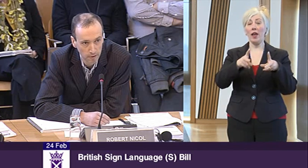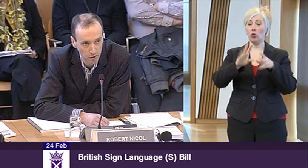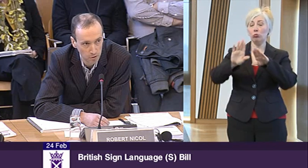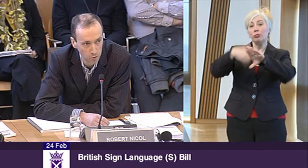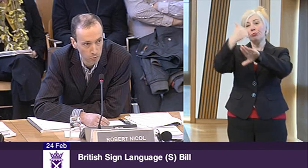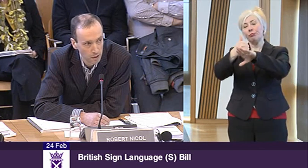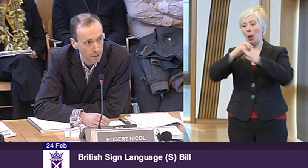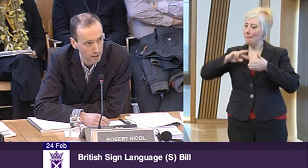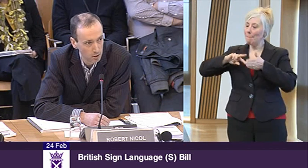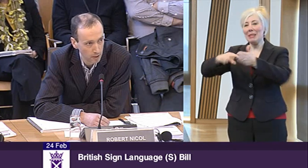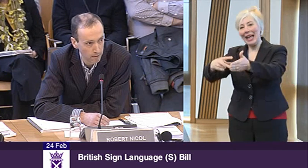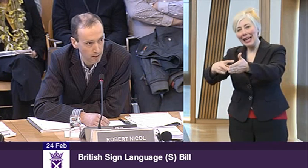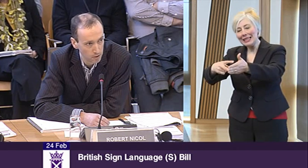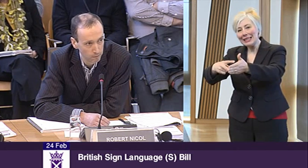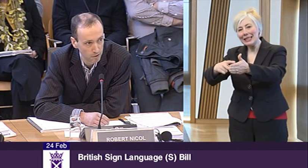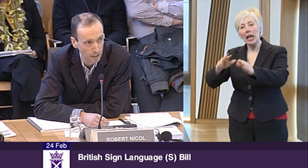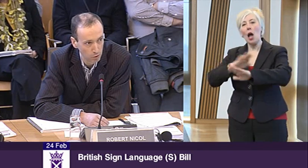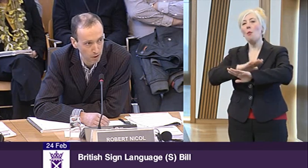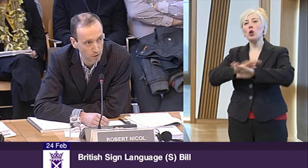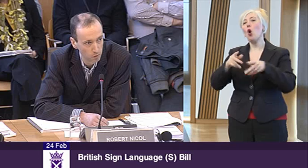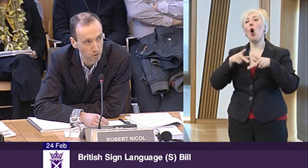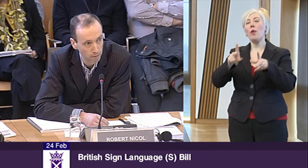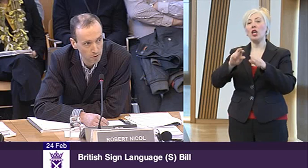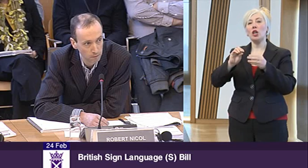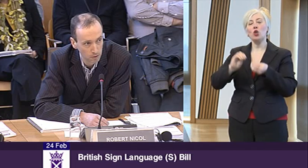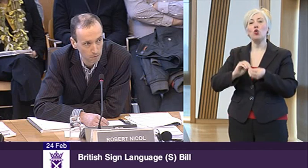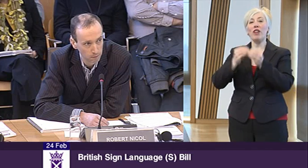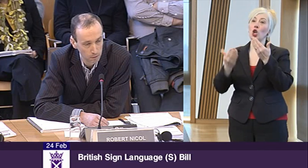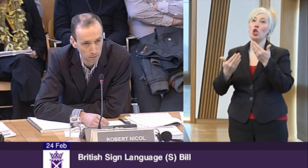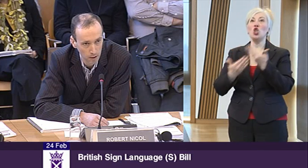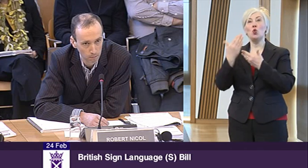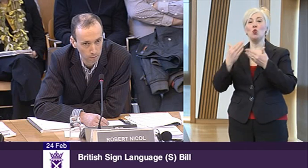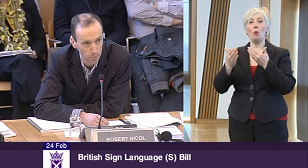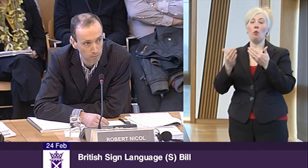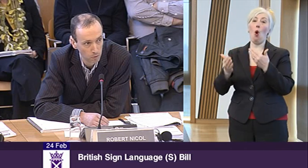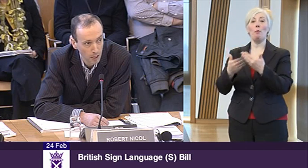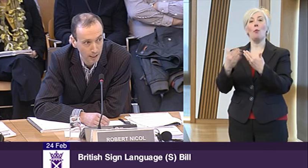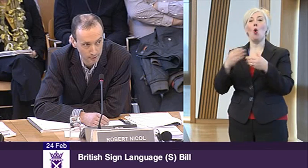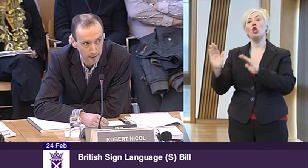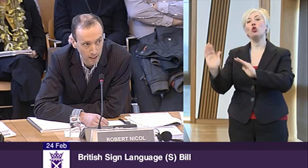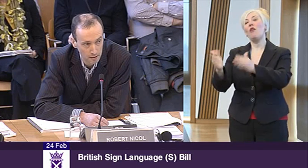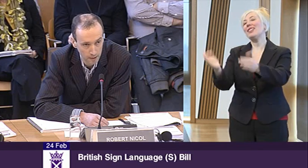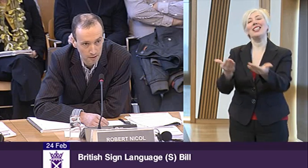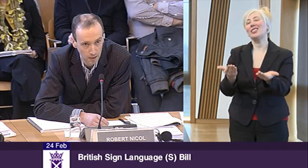for establishing plans; it does not create a mechanism for establishing additional services.